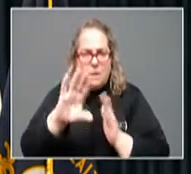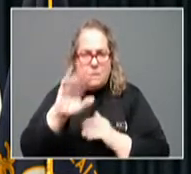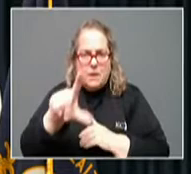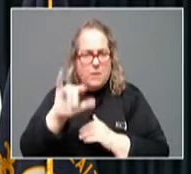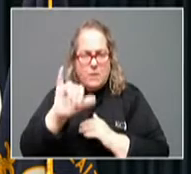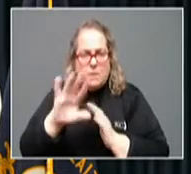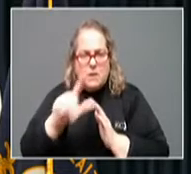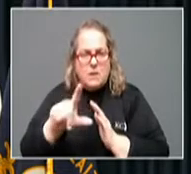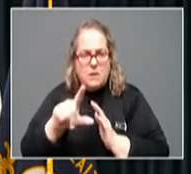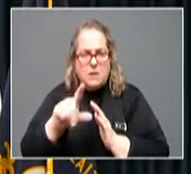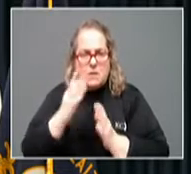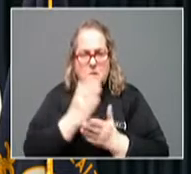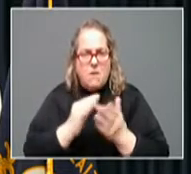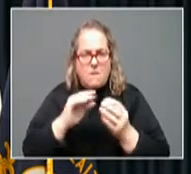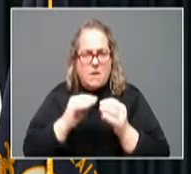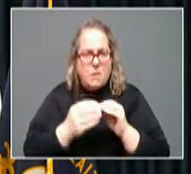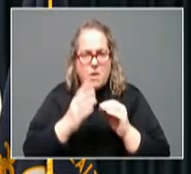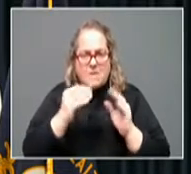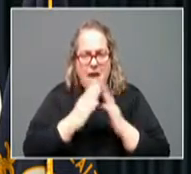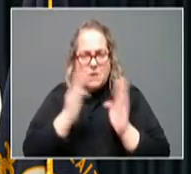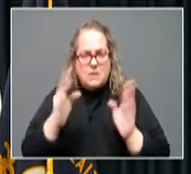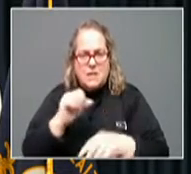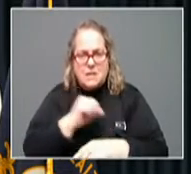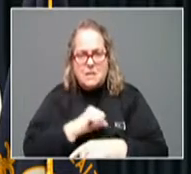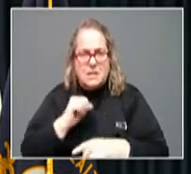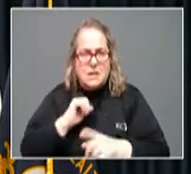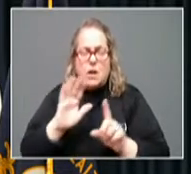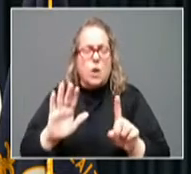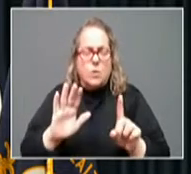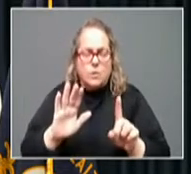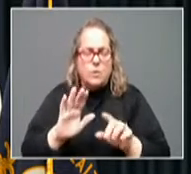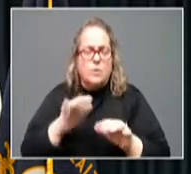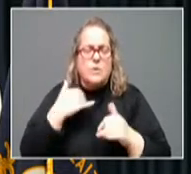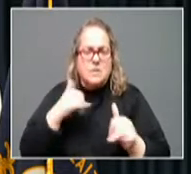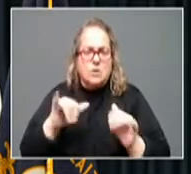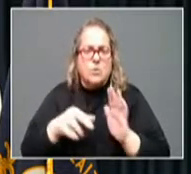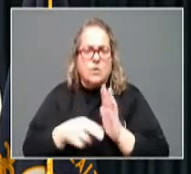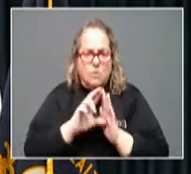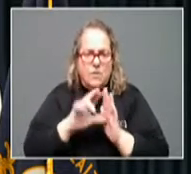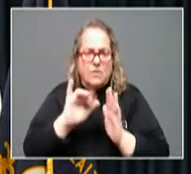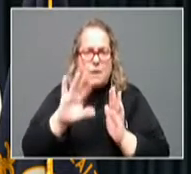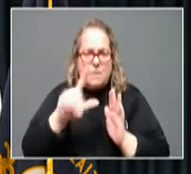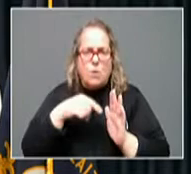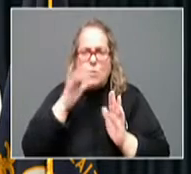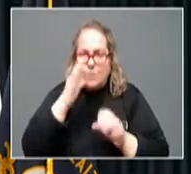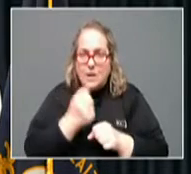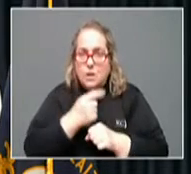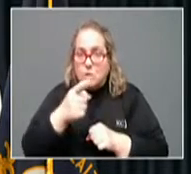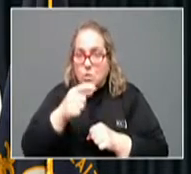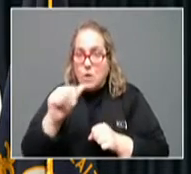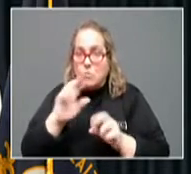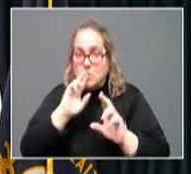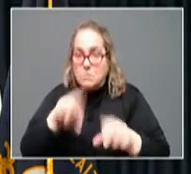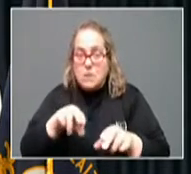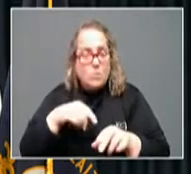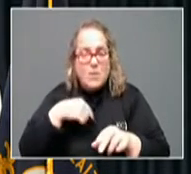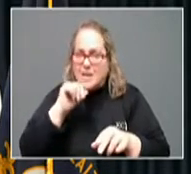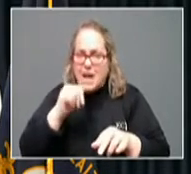numbers House and and Senate. Um, we're still reviewing, we'll get you a response, but haven't had an opportunity to fully read through it,